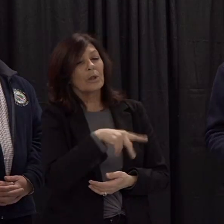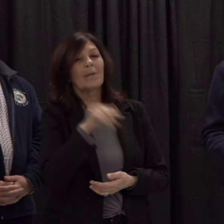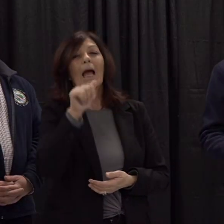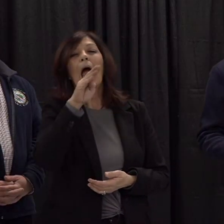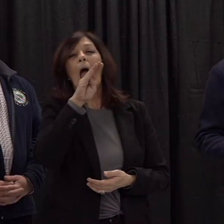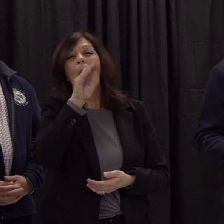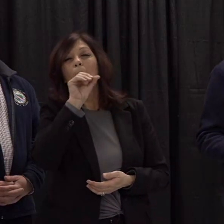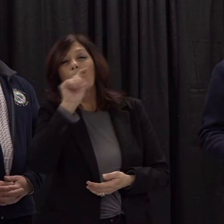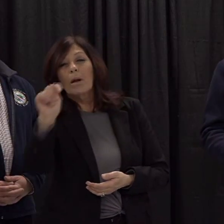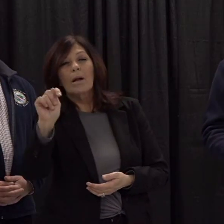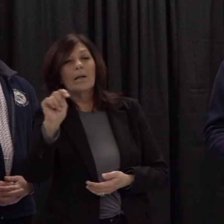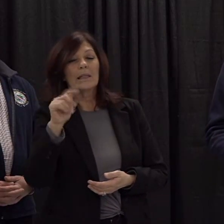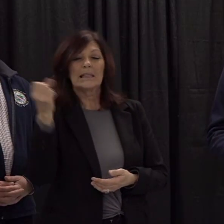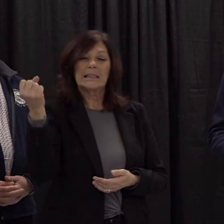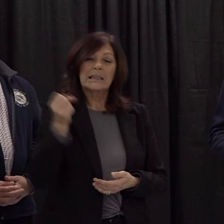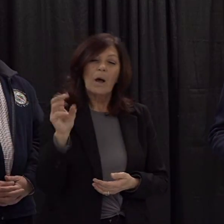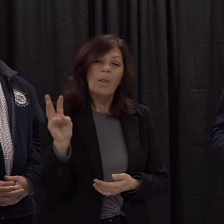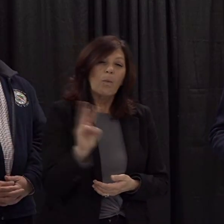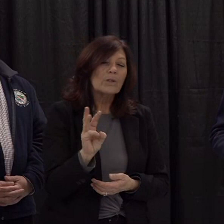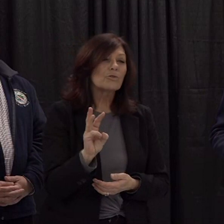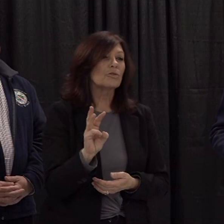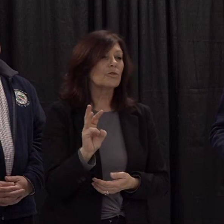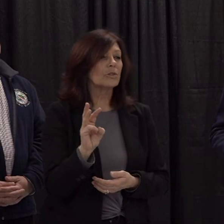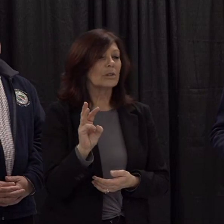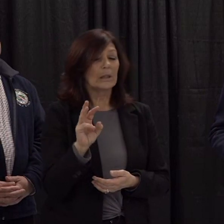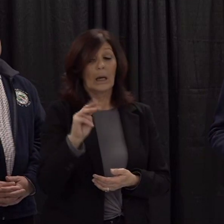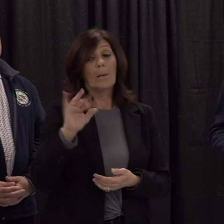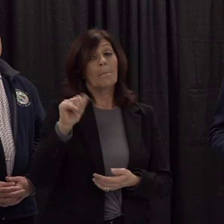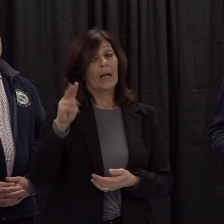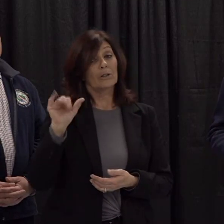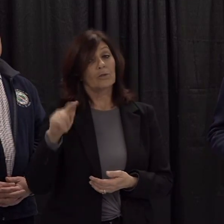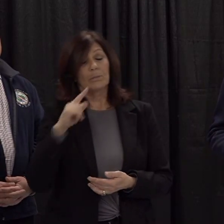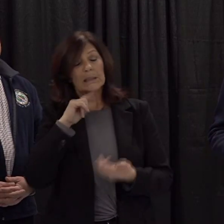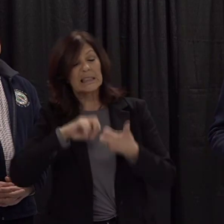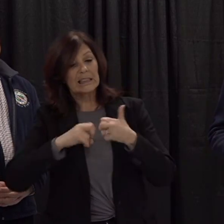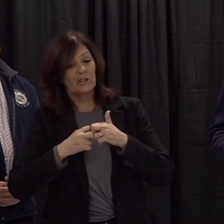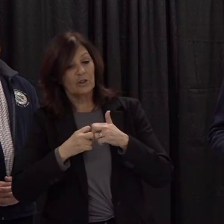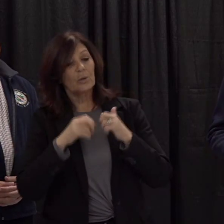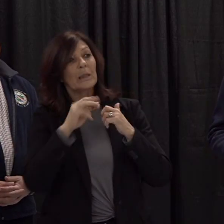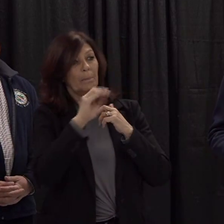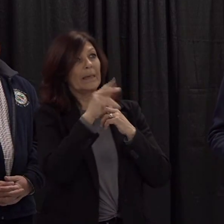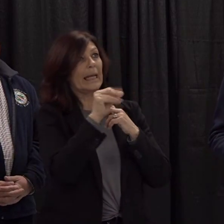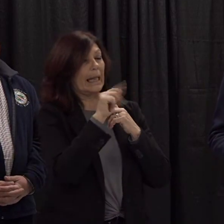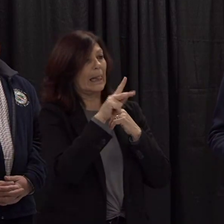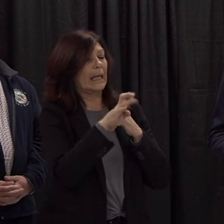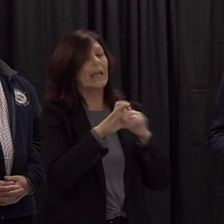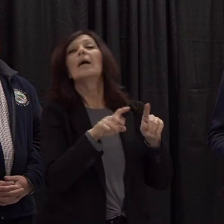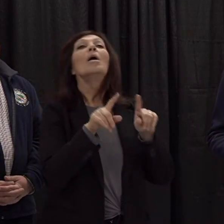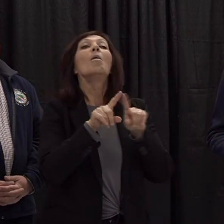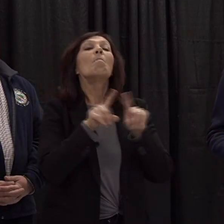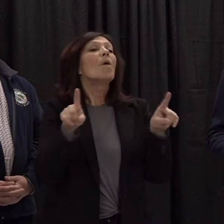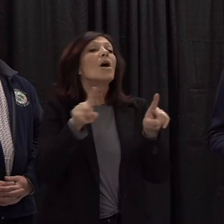to keep those mains open. Miles trips an issue and McKinley is now a significant issue. But you shouldn't be driving.